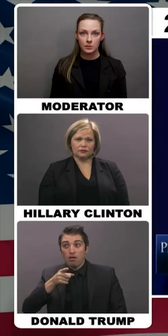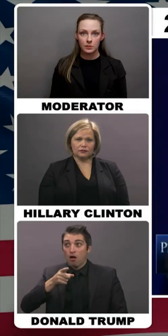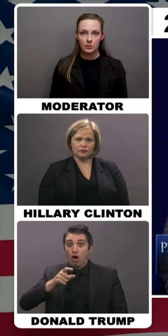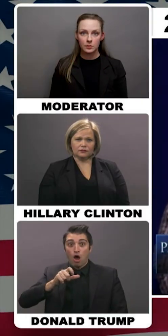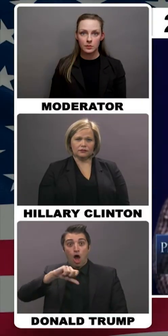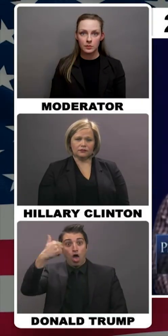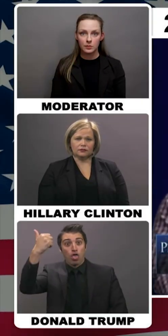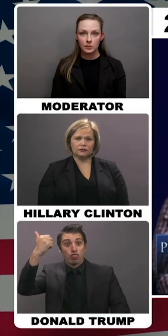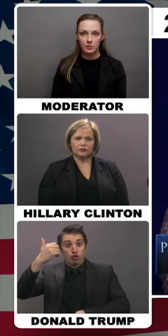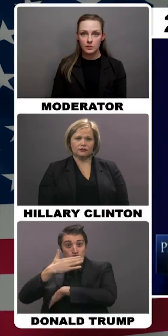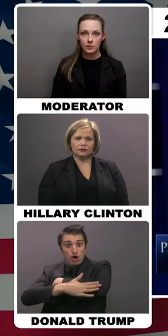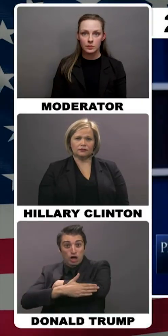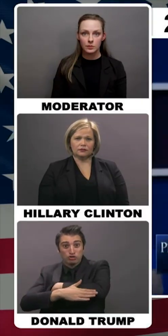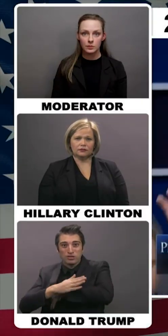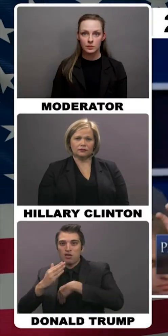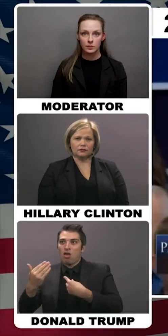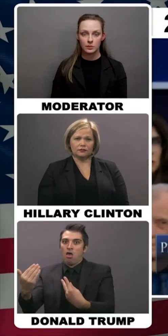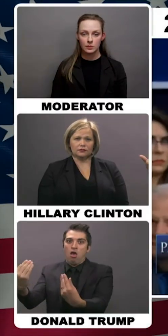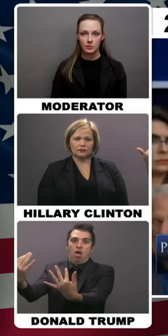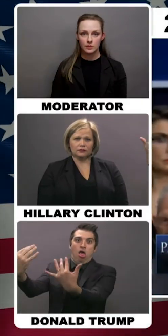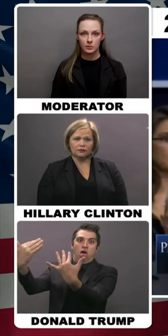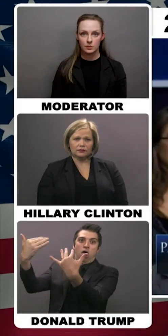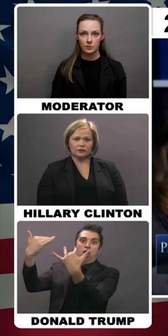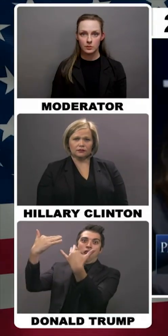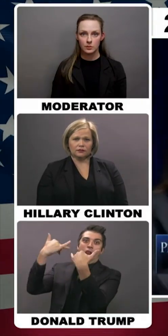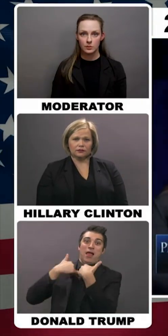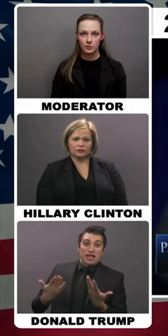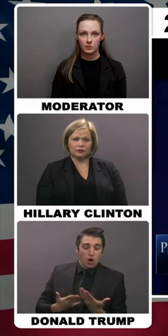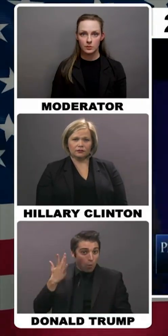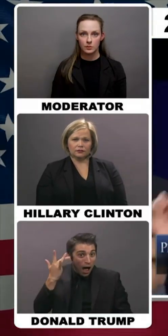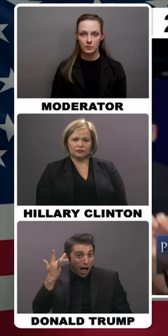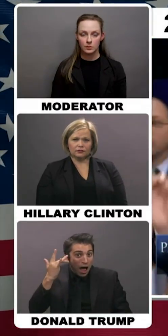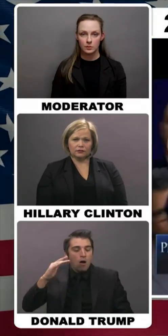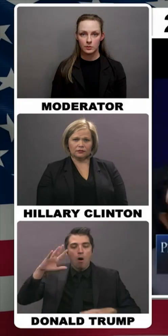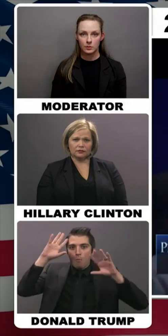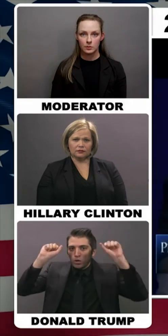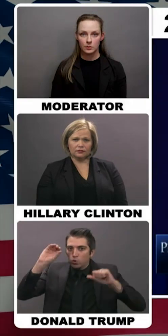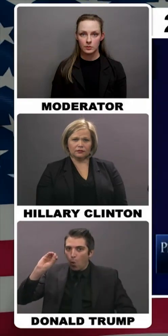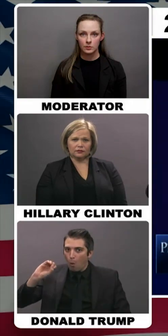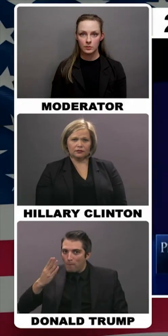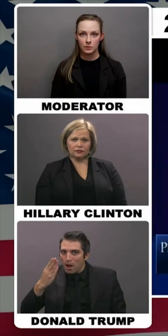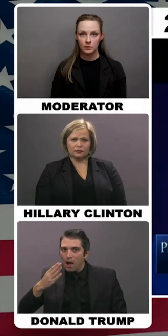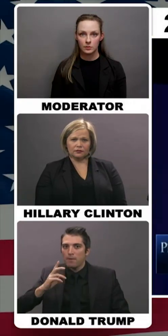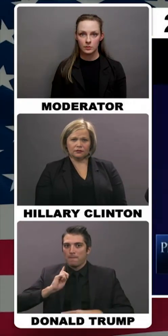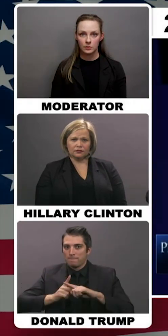And Hillary Clinton wants to allow a 550% increase over Obama.